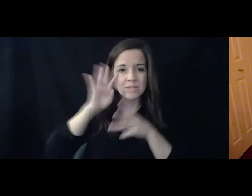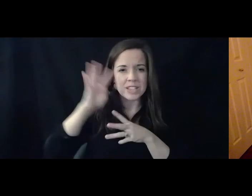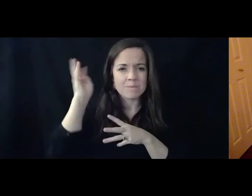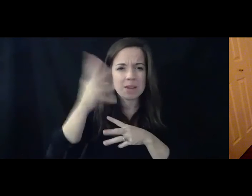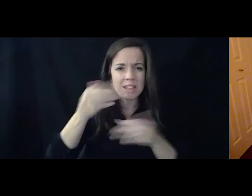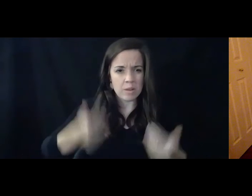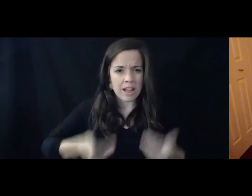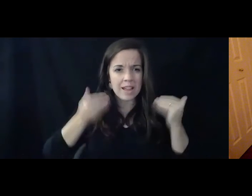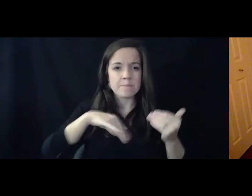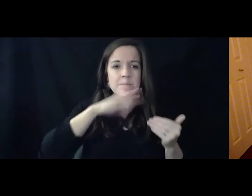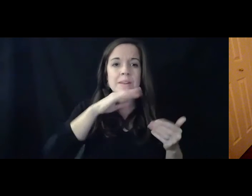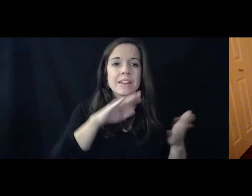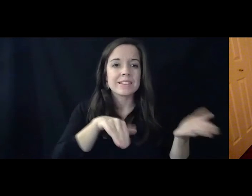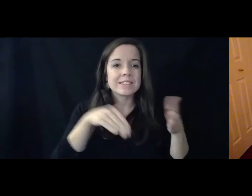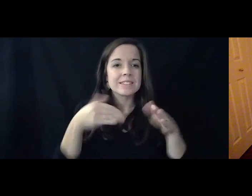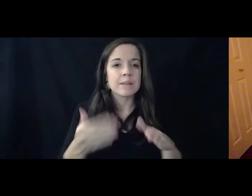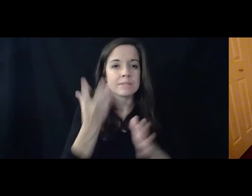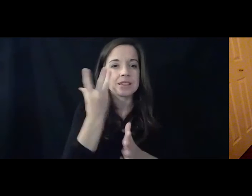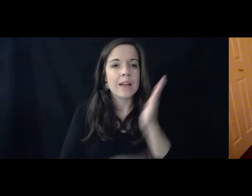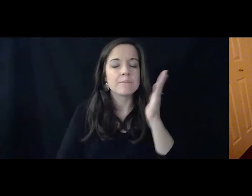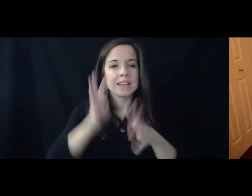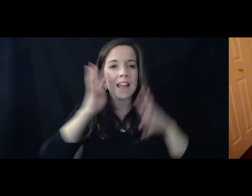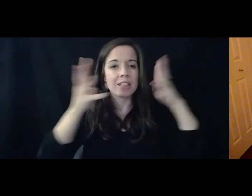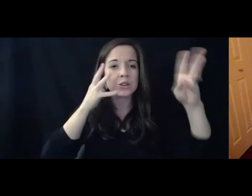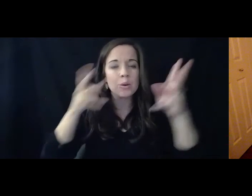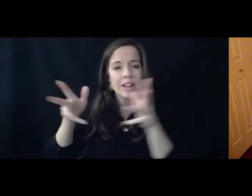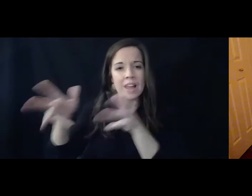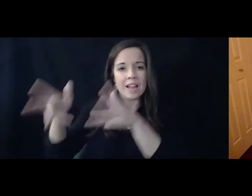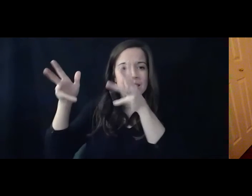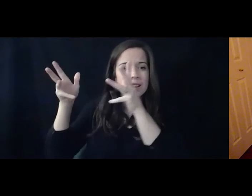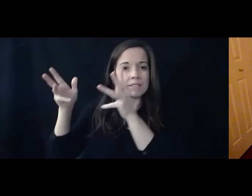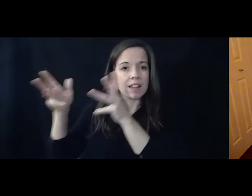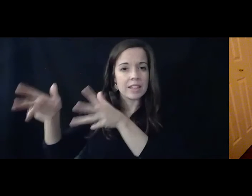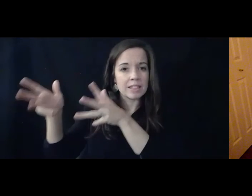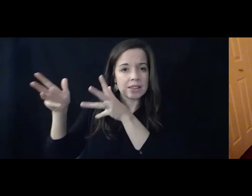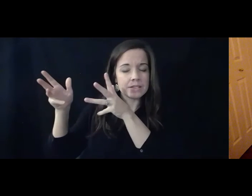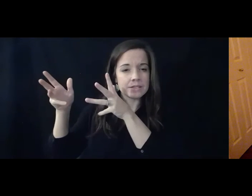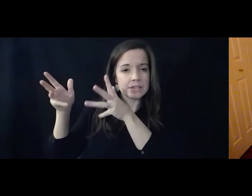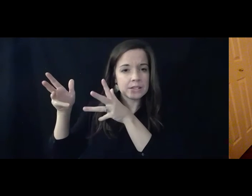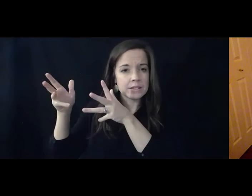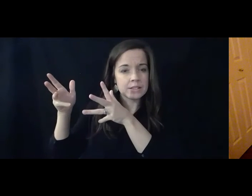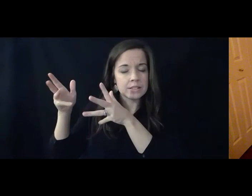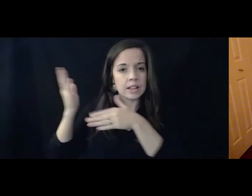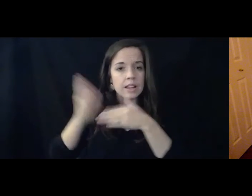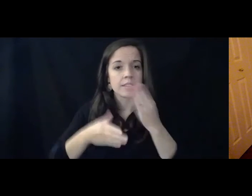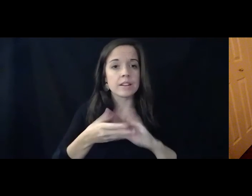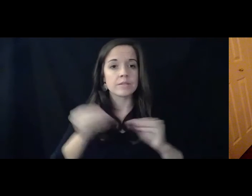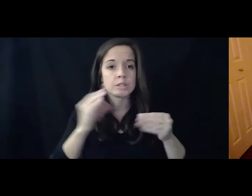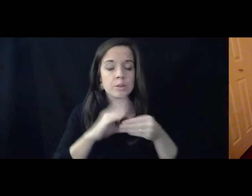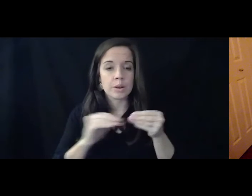death is empty allegory. I leave, I leave— At the end of this story, I walk into the sea